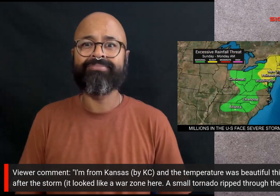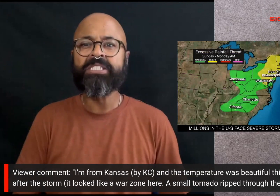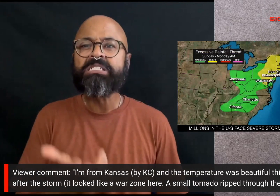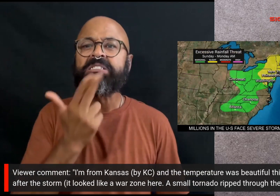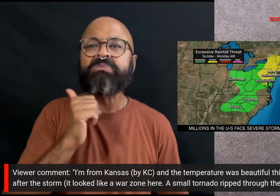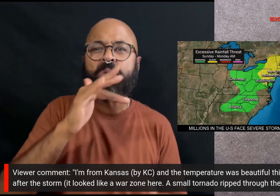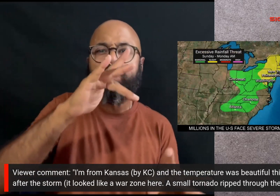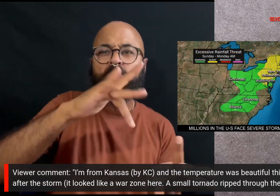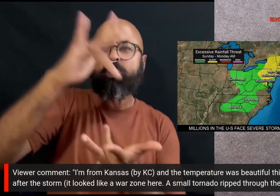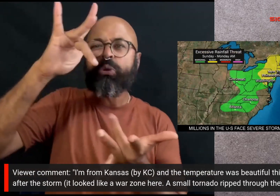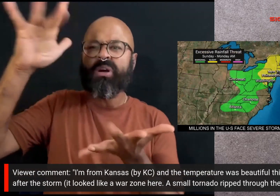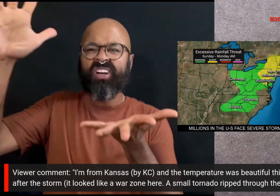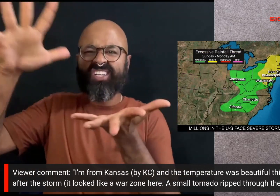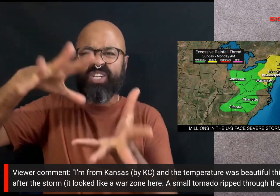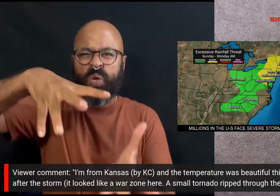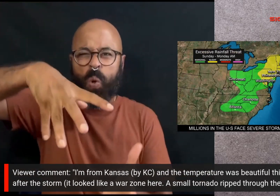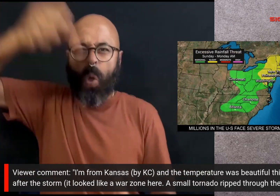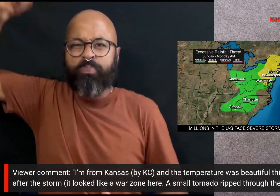A small tornado ripped through the town,